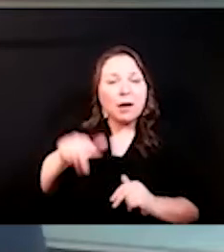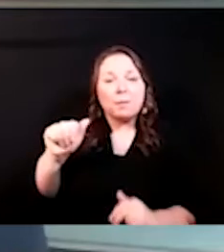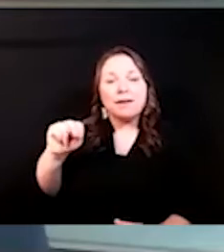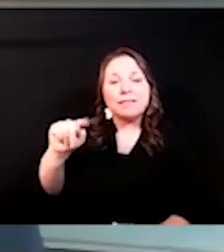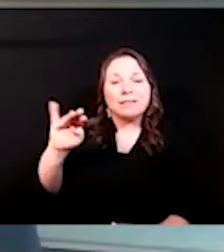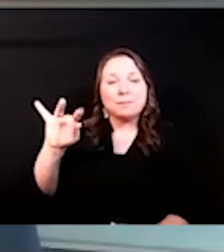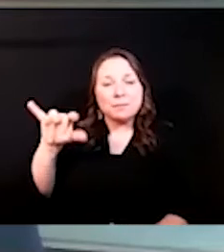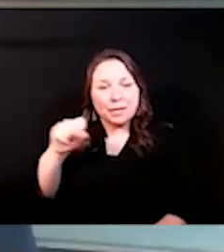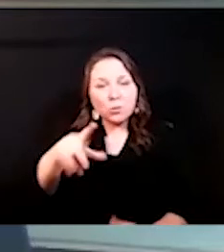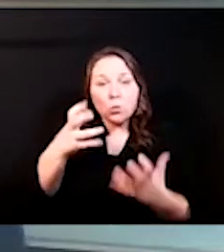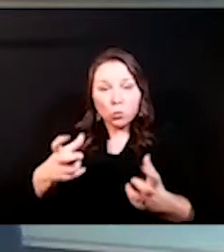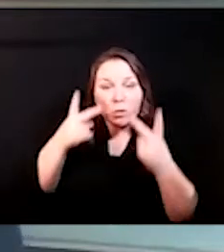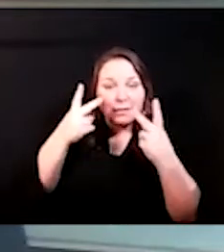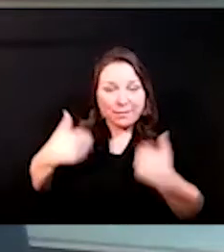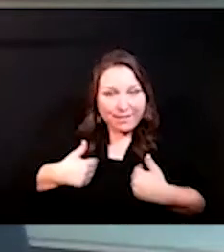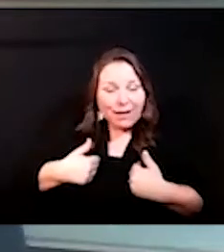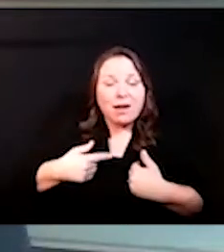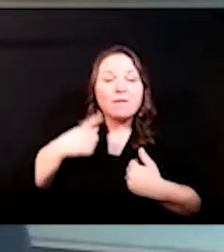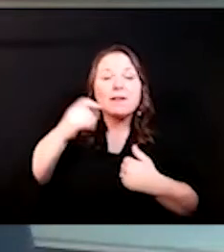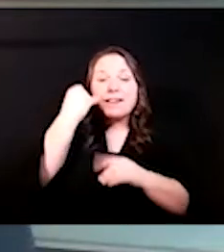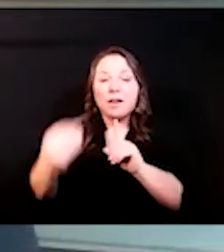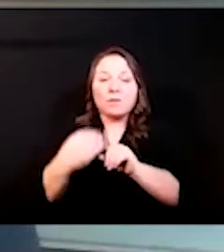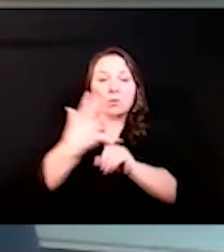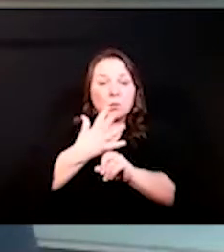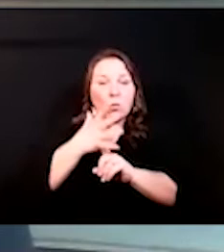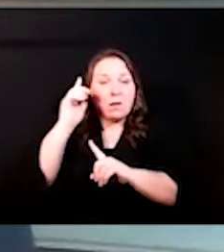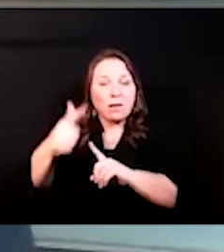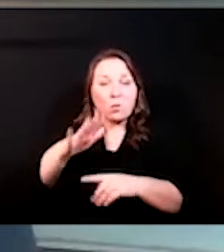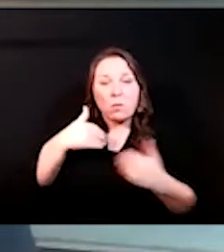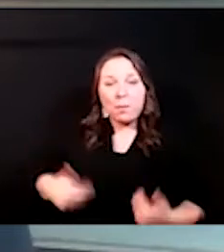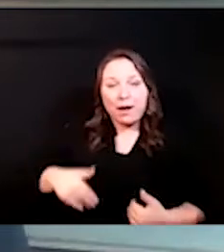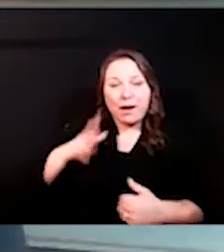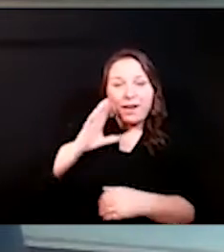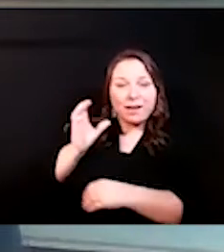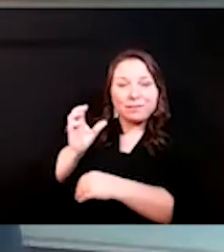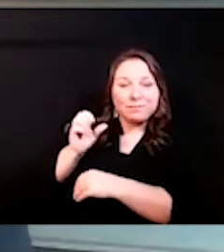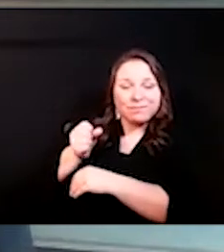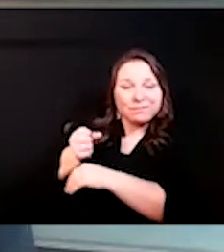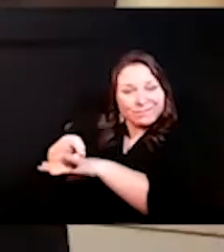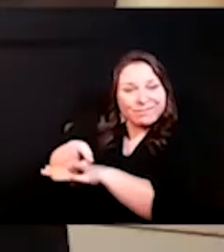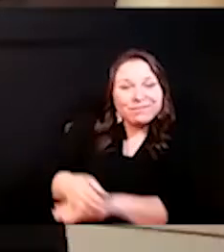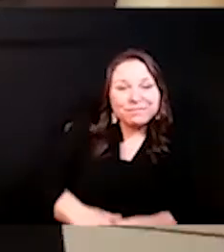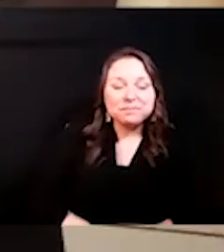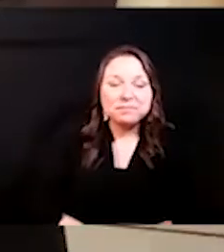THAT YOU WANT TO SEE SO THAT IF YOU DO GET EXPOSED LATER, YOUR BODY WILL KNOW HOW TO FIGHT COVID-19.